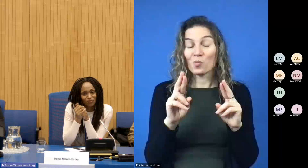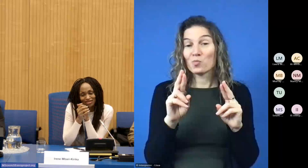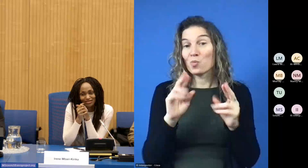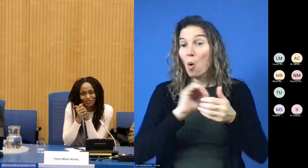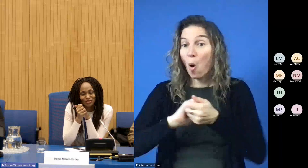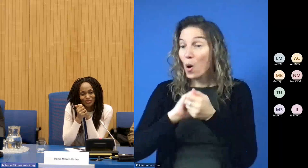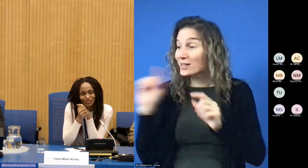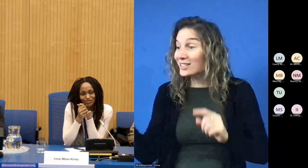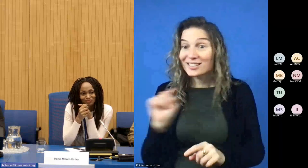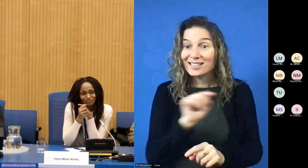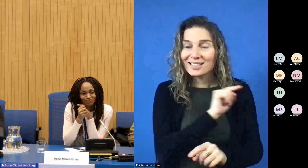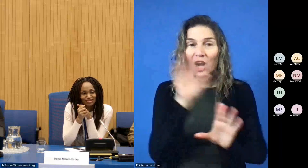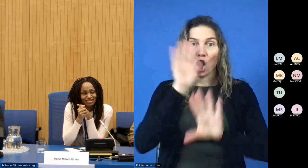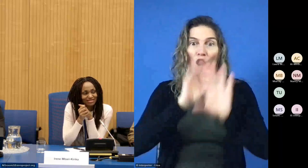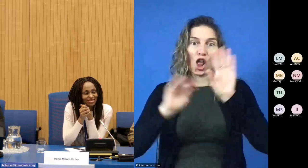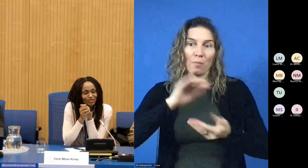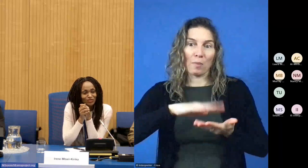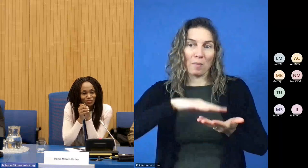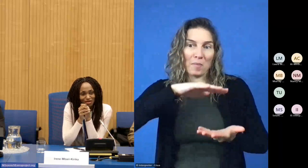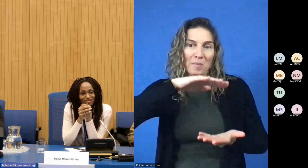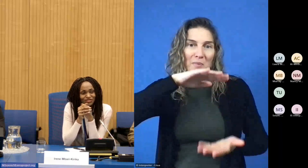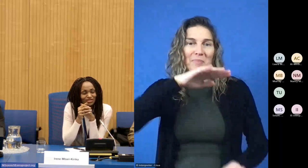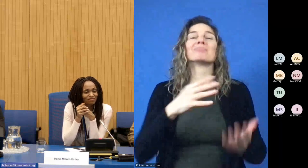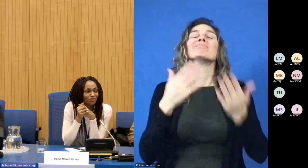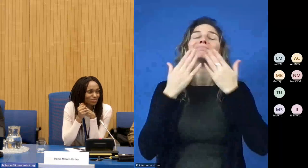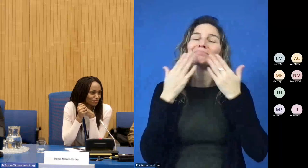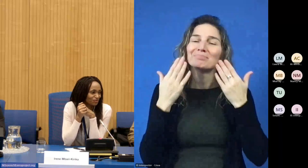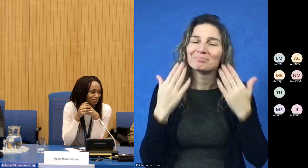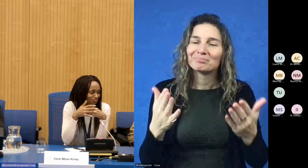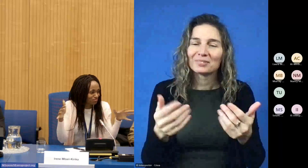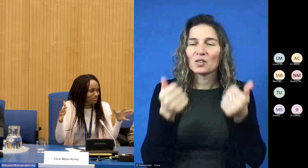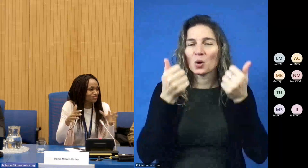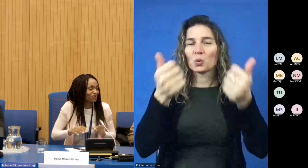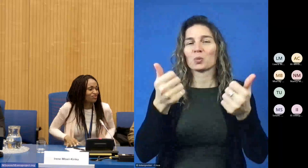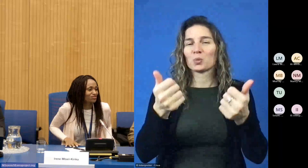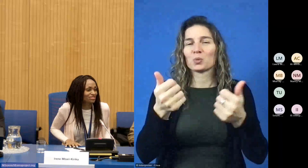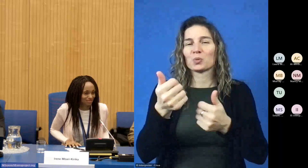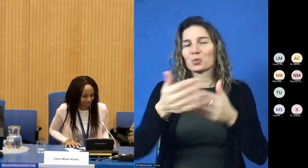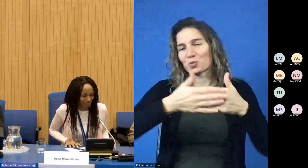work they continue to do. Thank you so much, and have a wonderful rest of the conference.